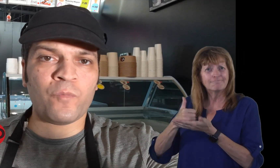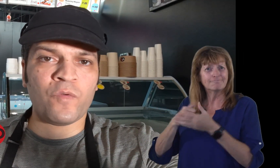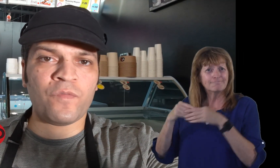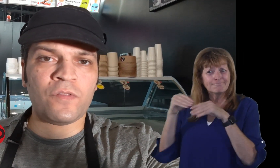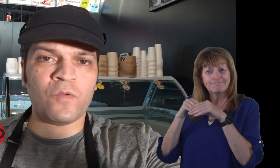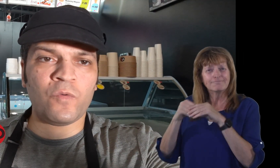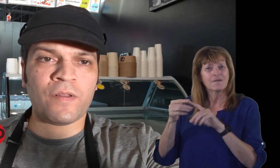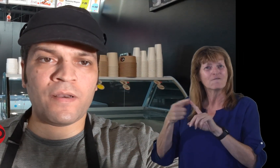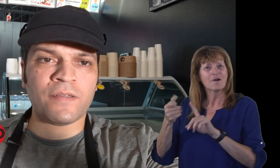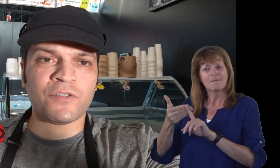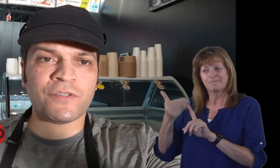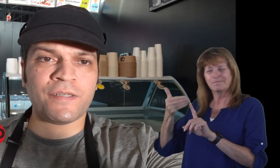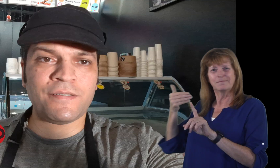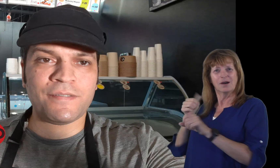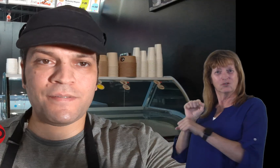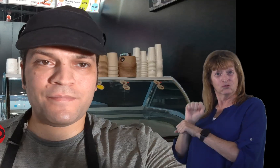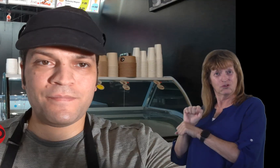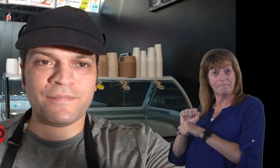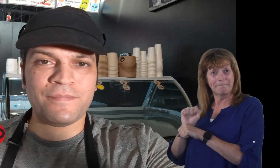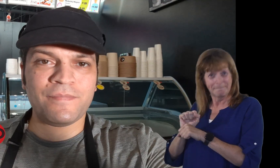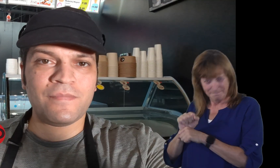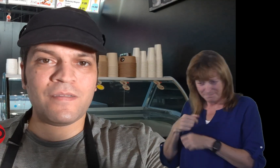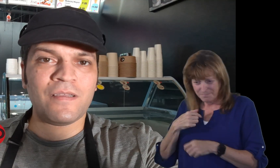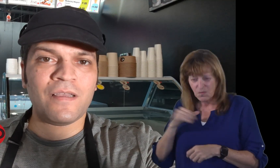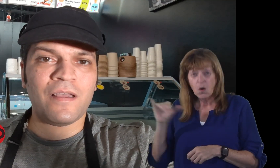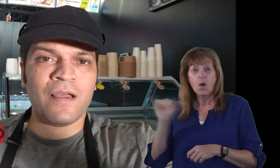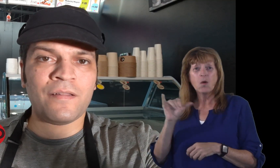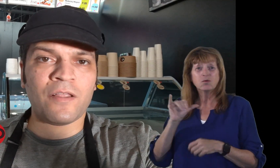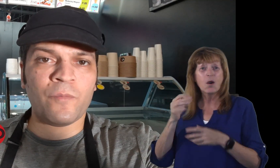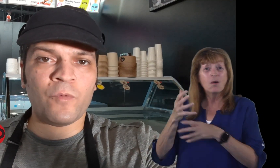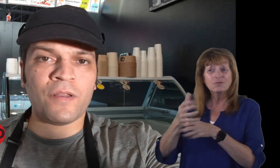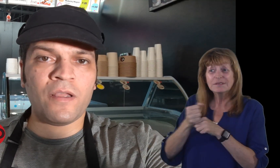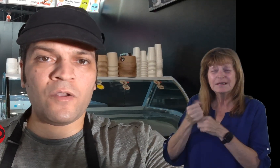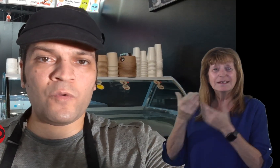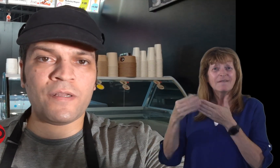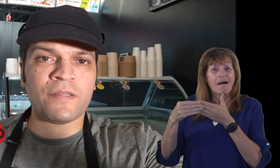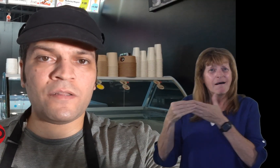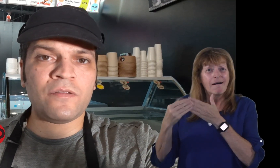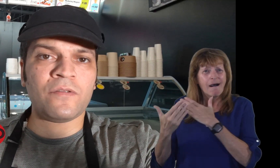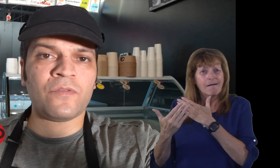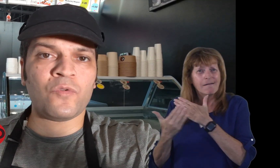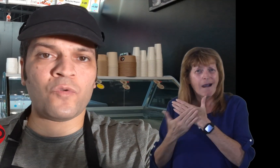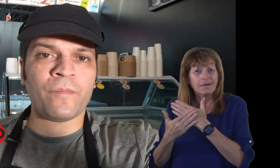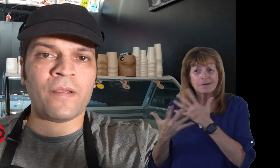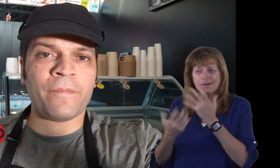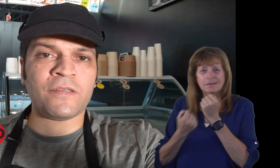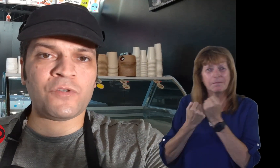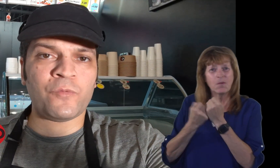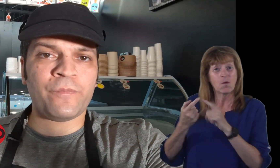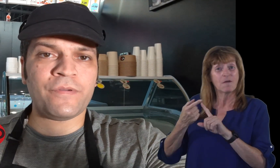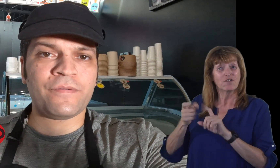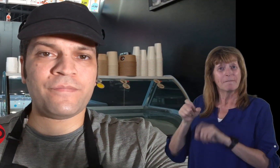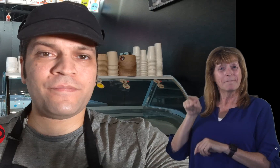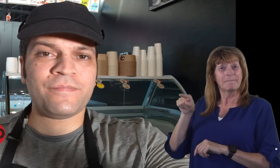I collected through my past job. I also received guidance and support